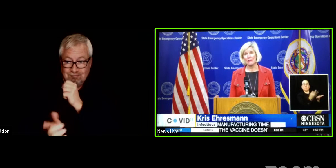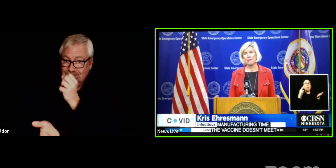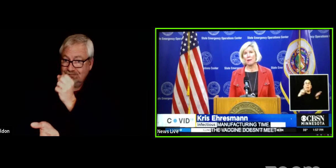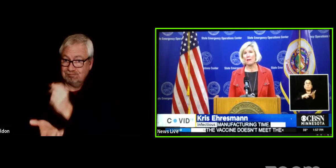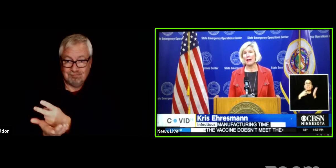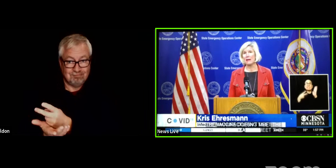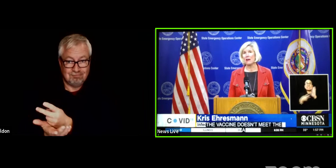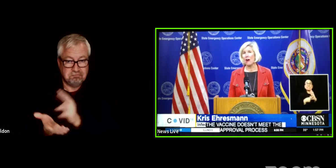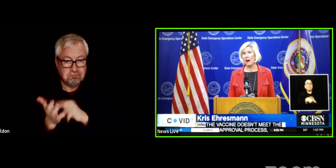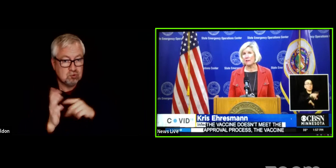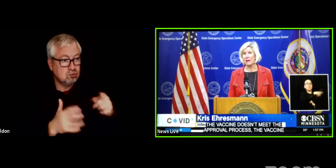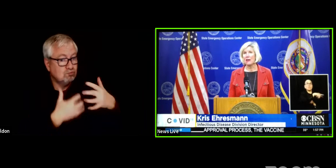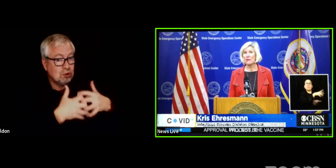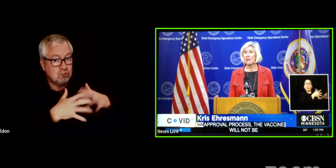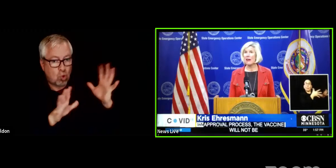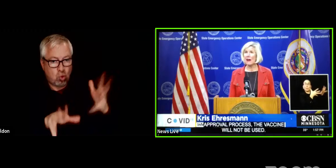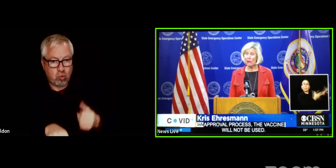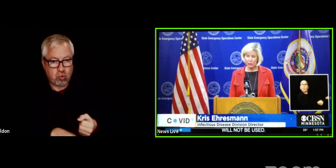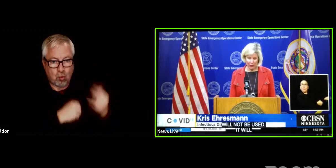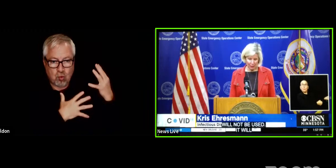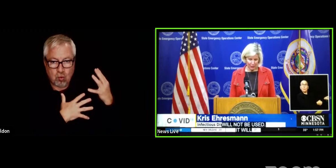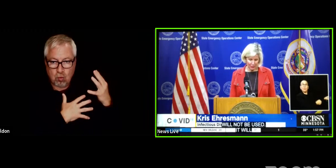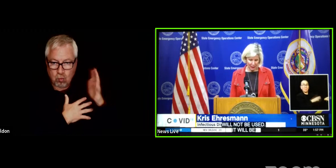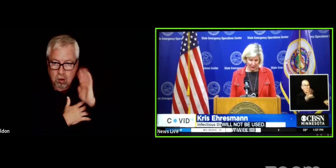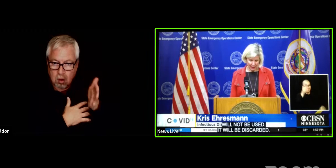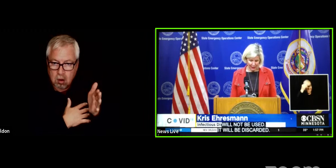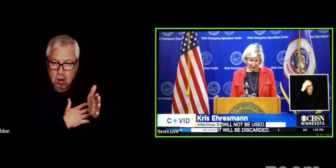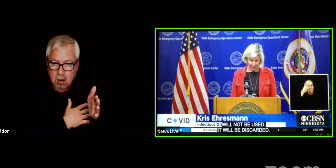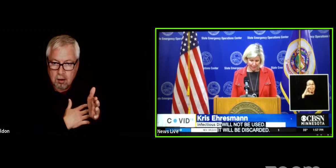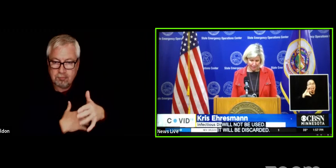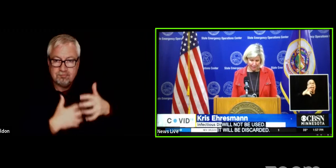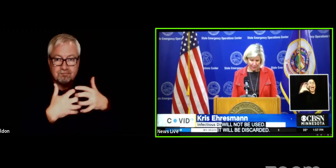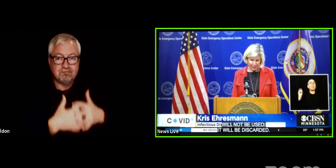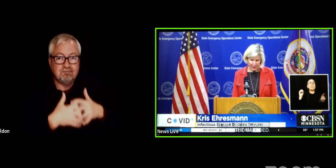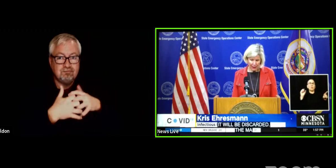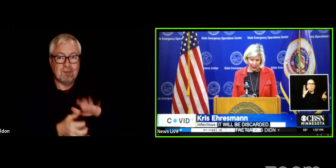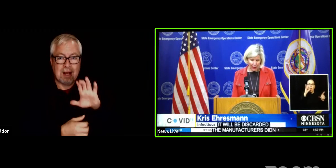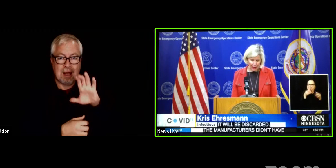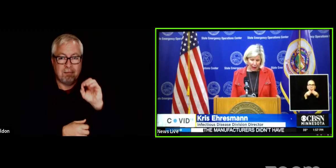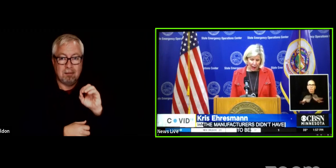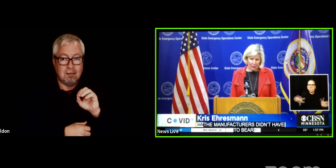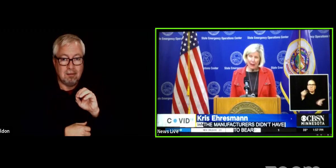TO BEAR THAT COST, SO THAT ALSO HELPED TO SPEEDS THINGS UP.